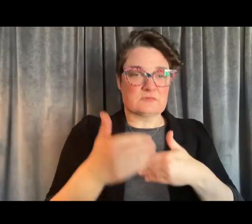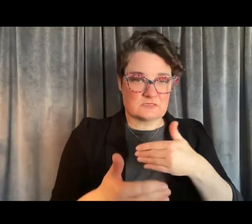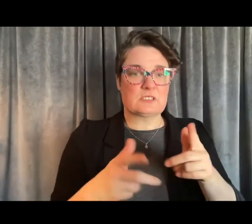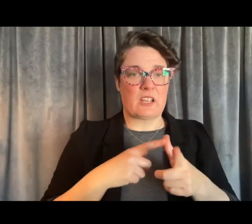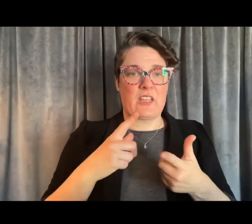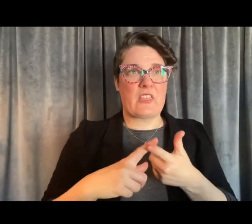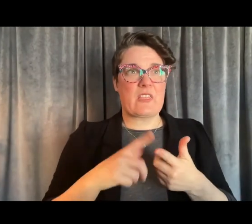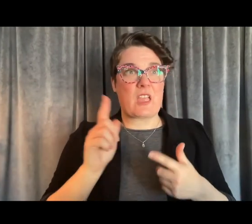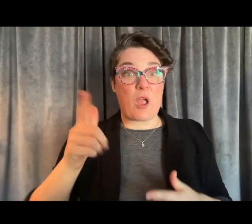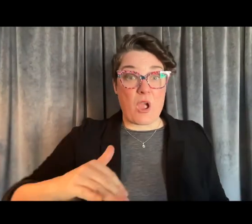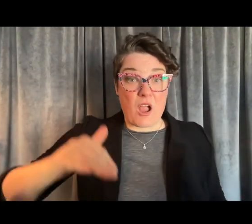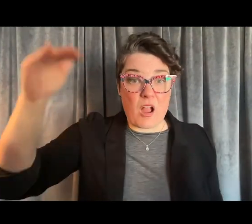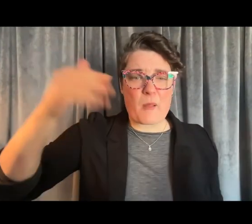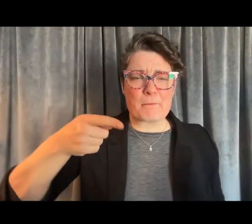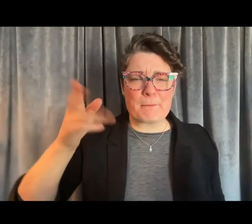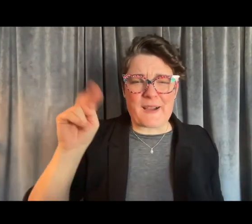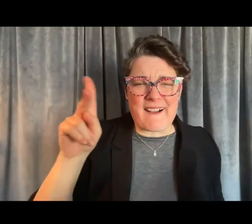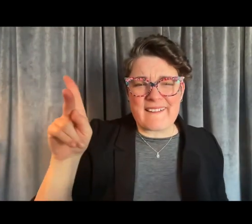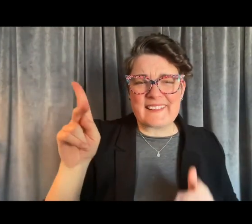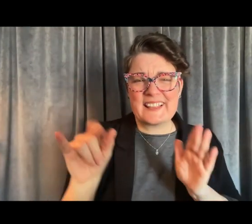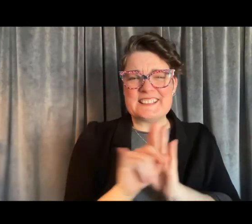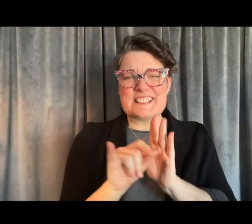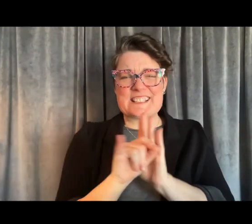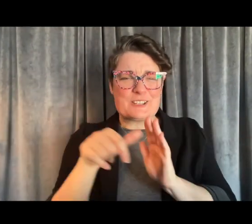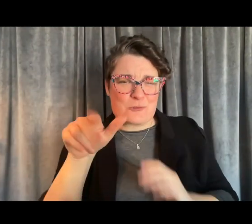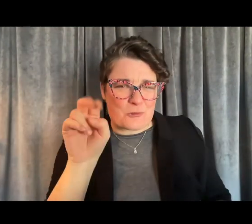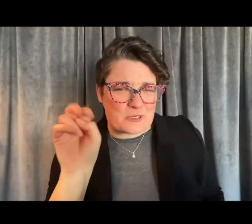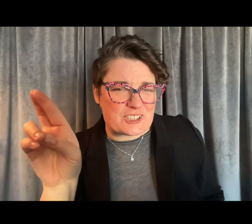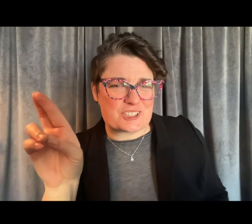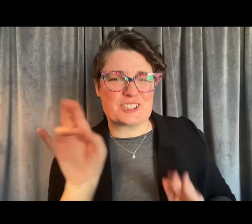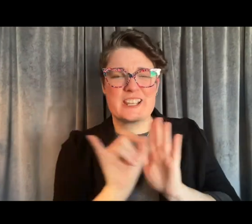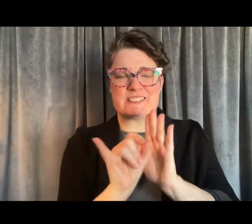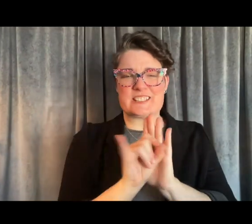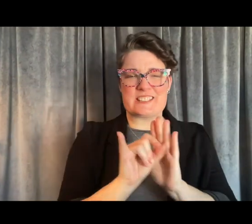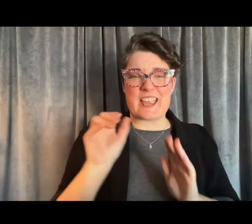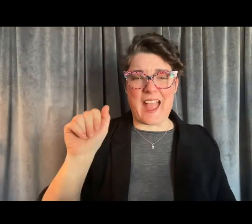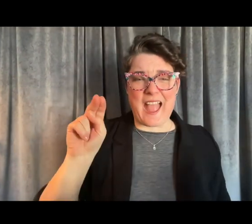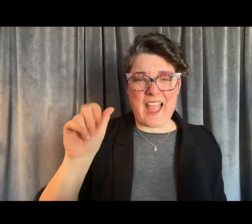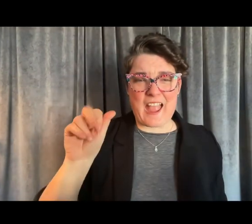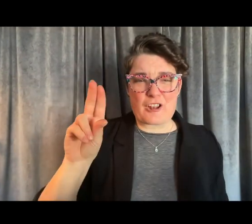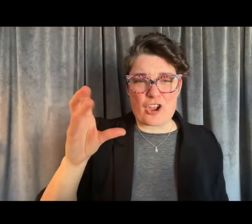like punk or queer, anarchist, I was sort of like, those politics sort of